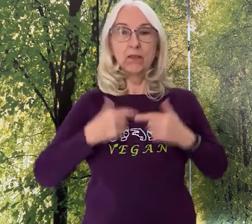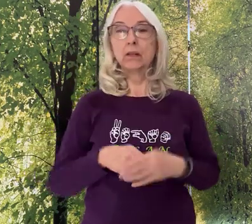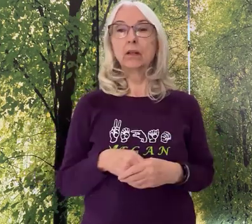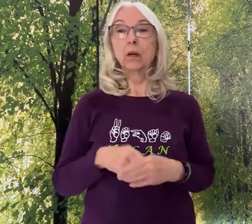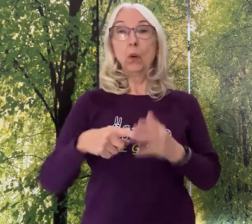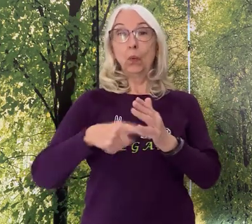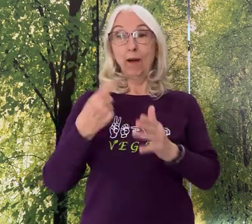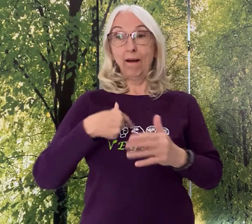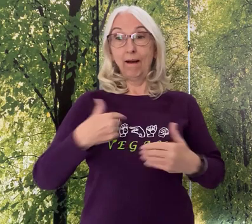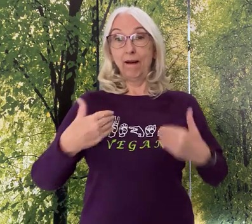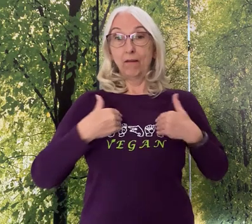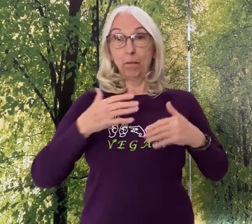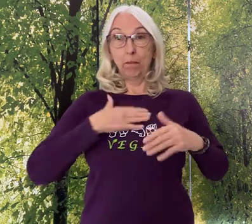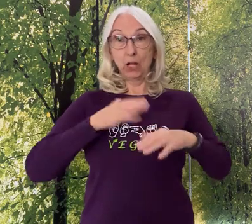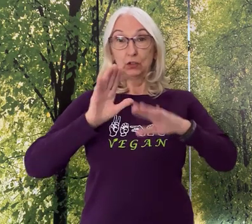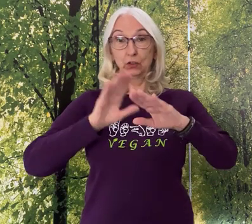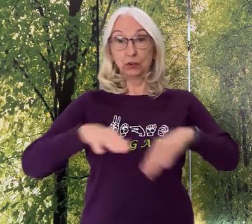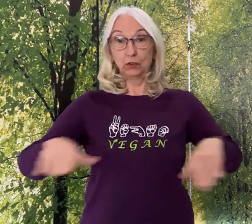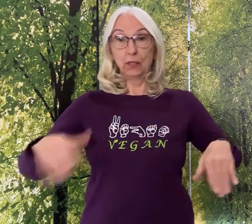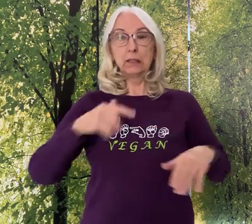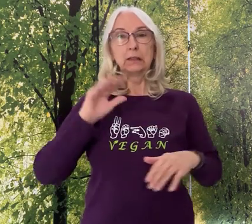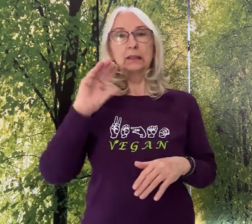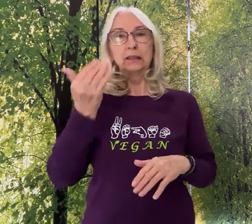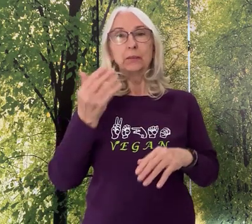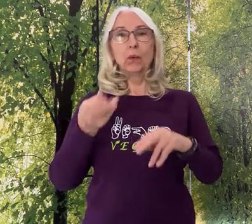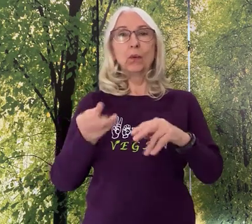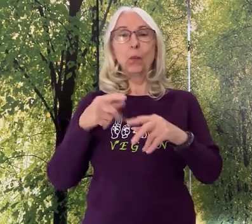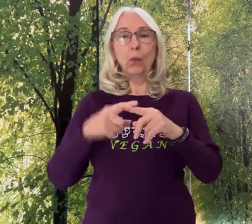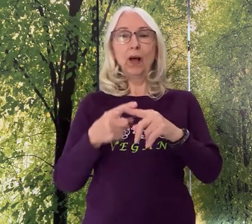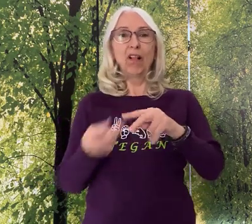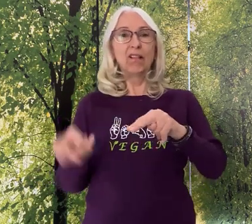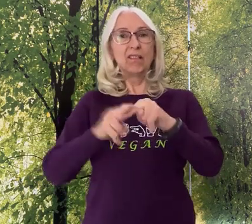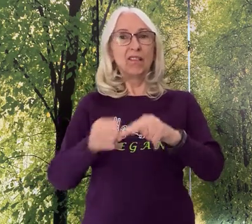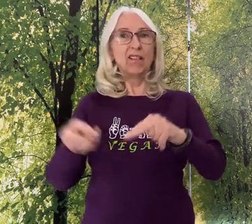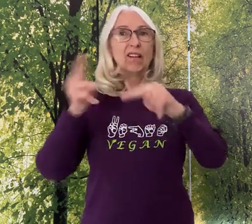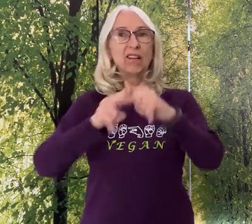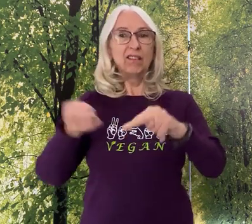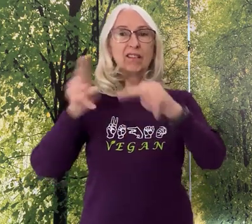Once I had my children, it seemed the pounds would creep on,